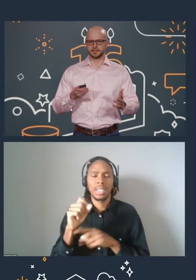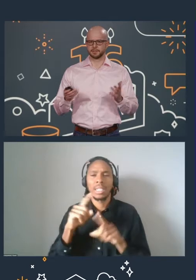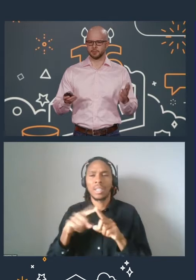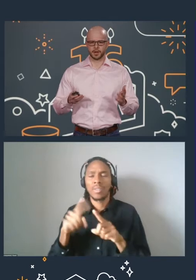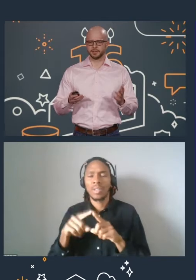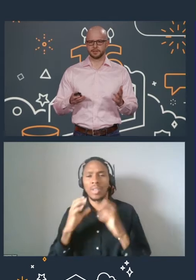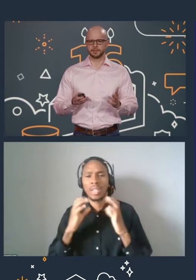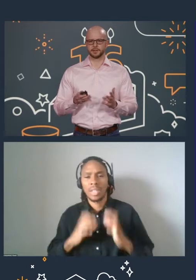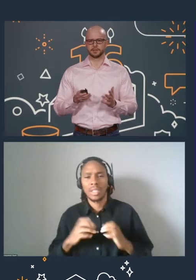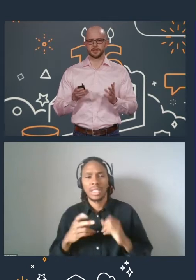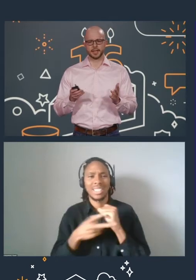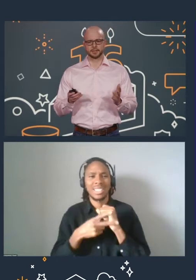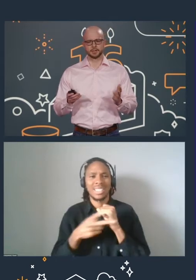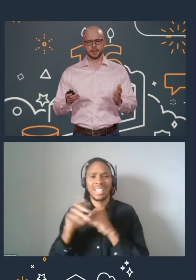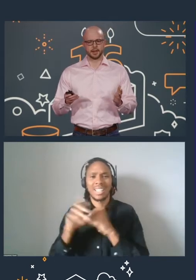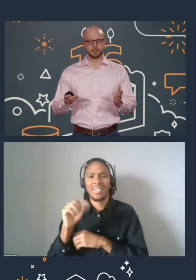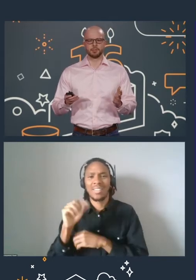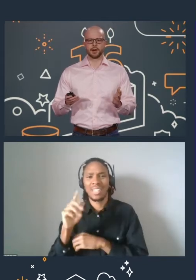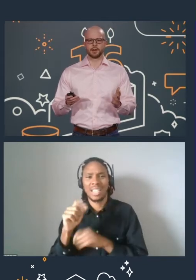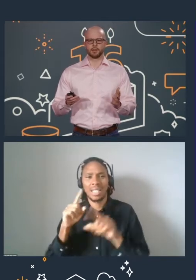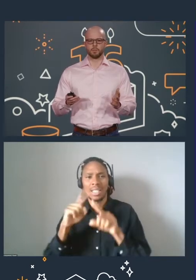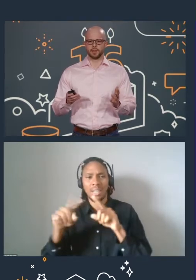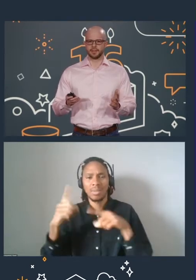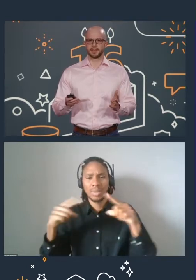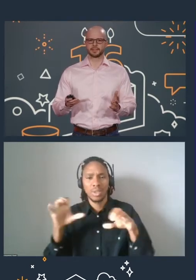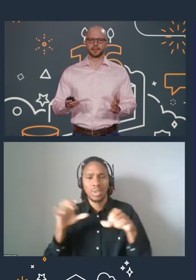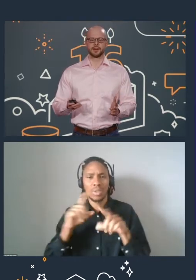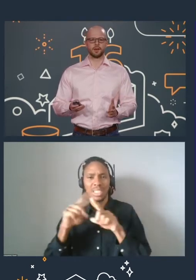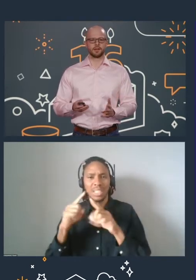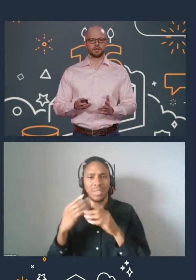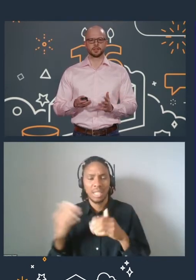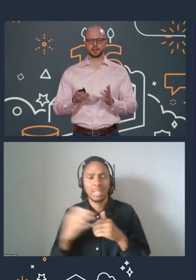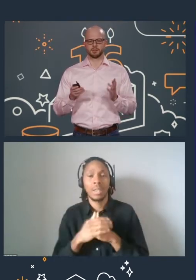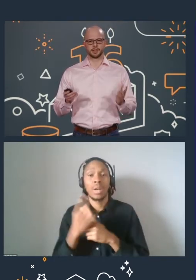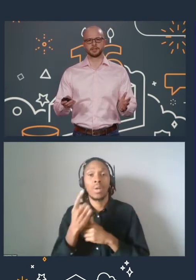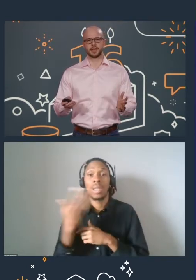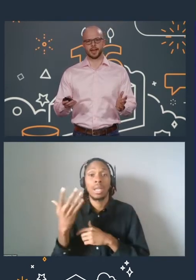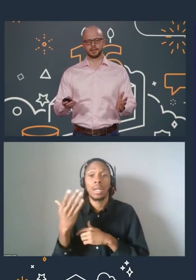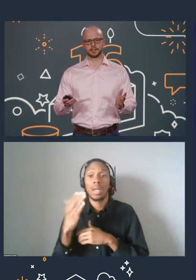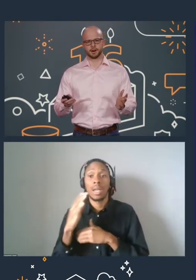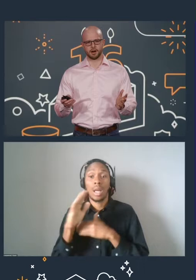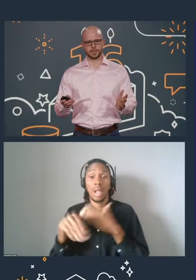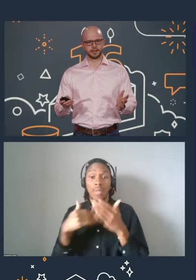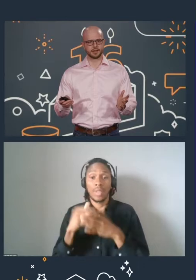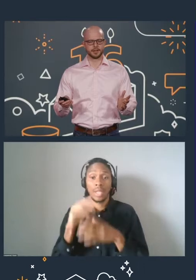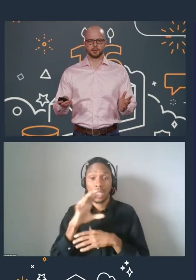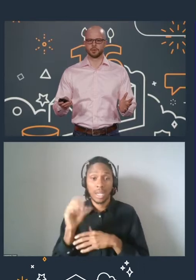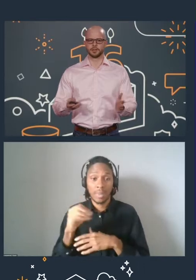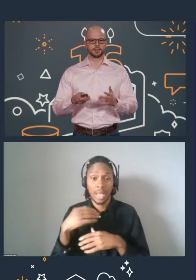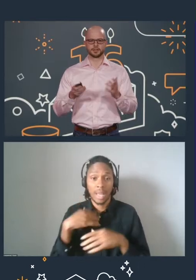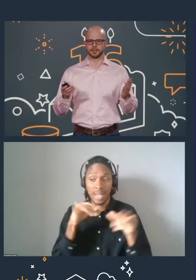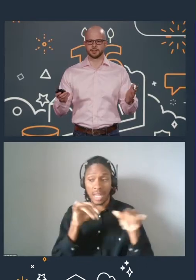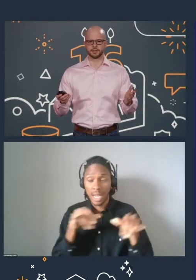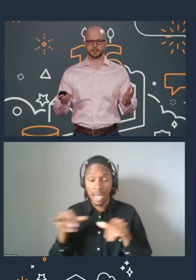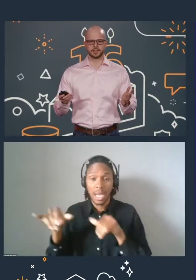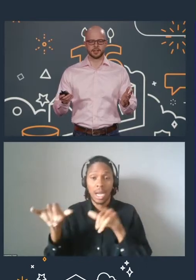in different ways to do different things, but one thing that all of the companies have in common within these industries